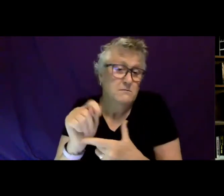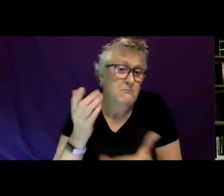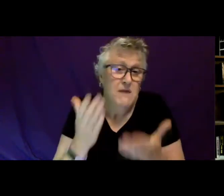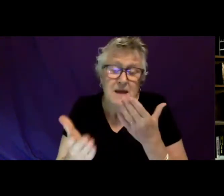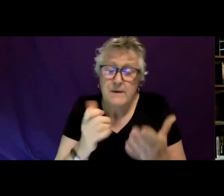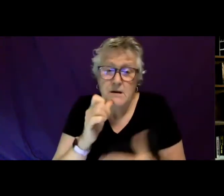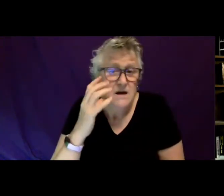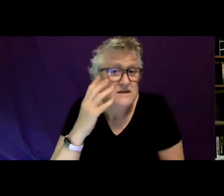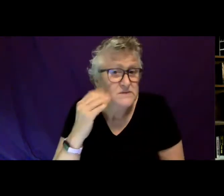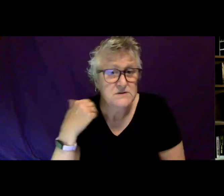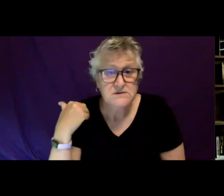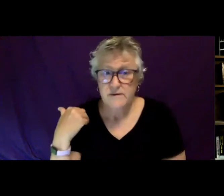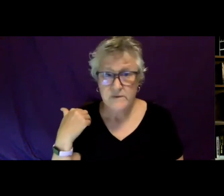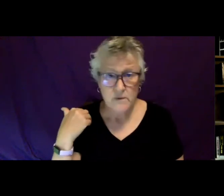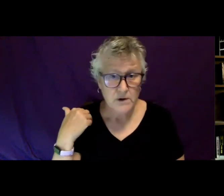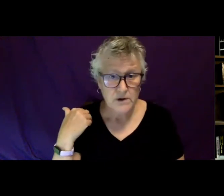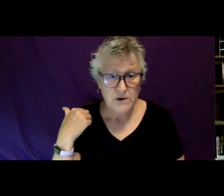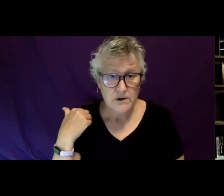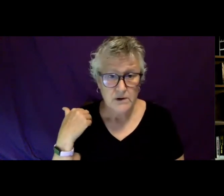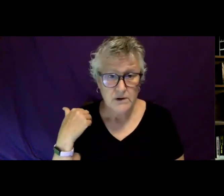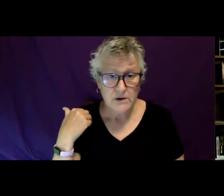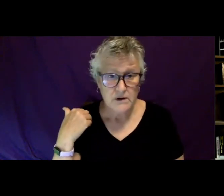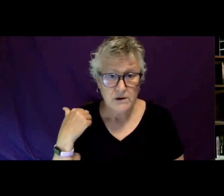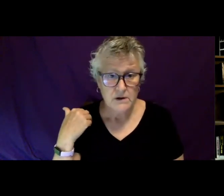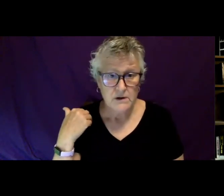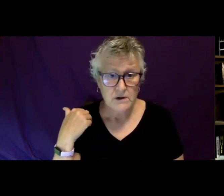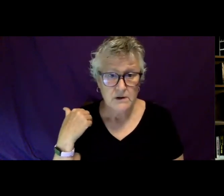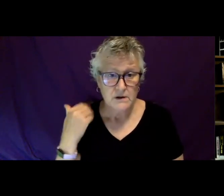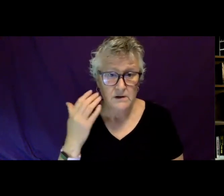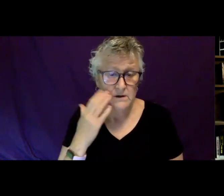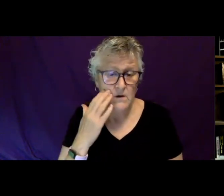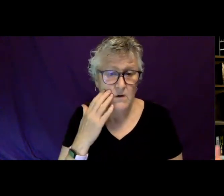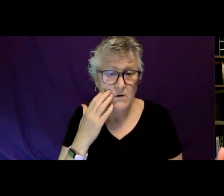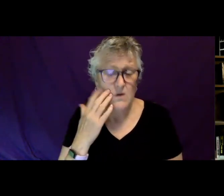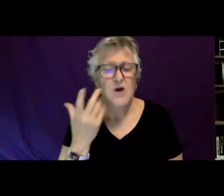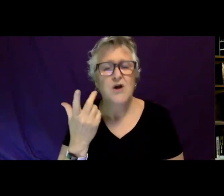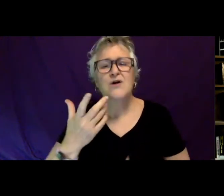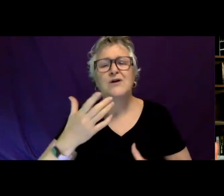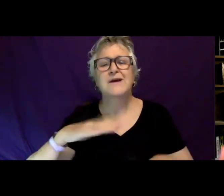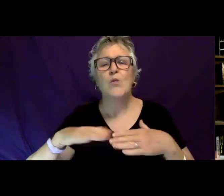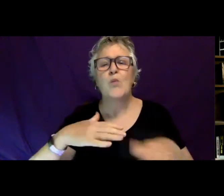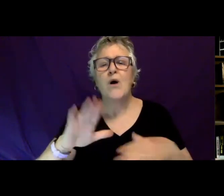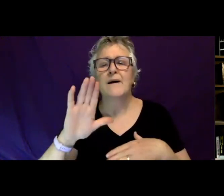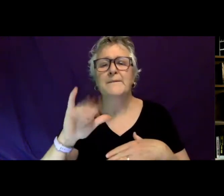before, you know, you can, you can walk by a pet store a million times,